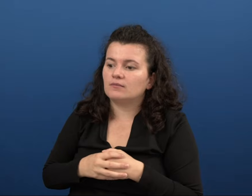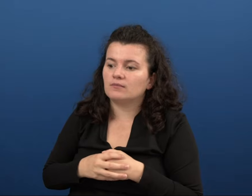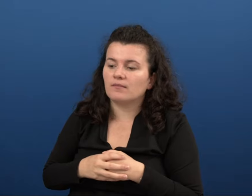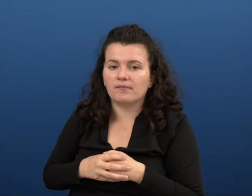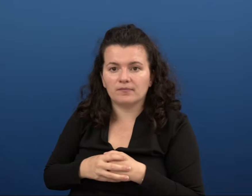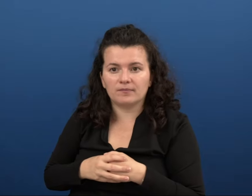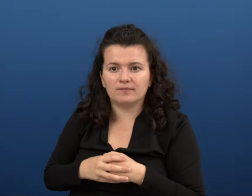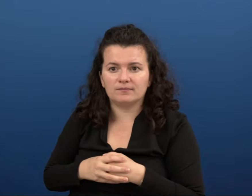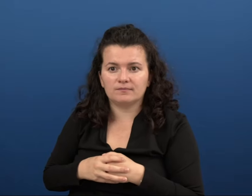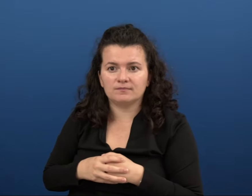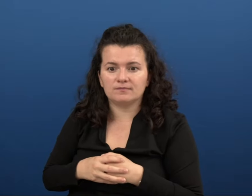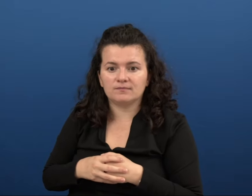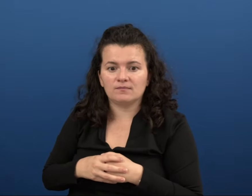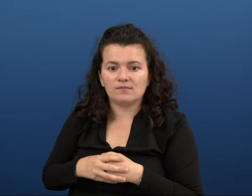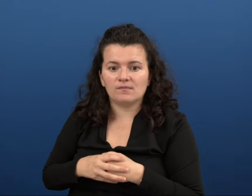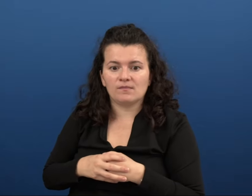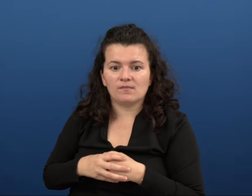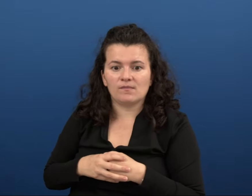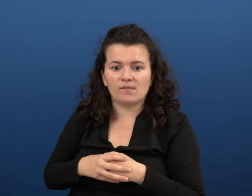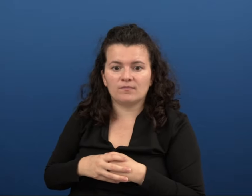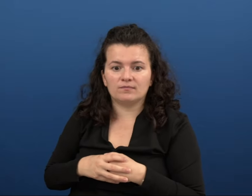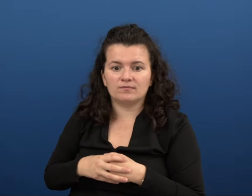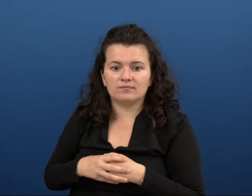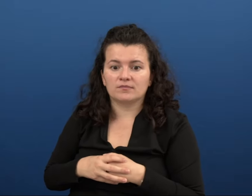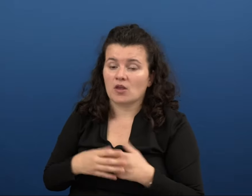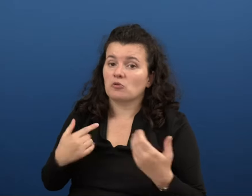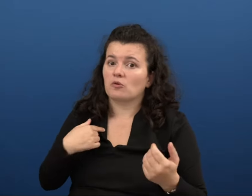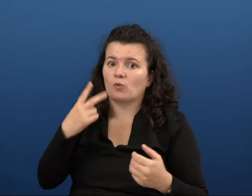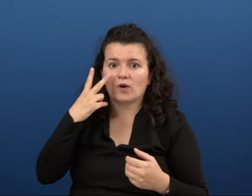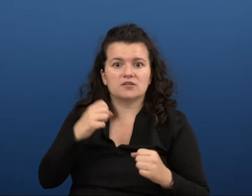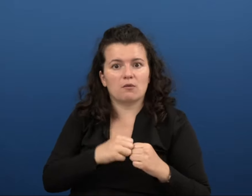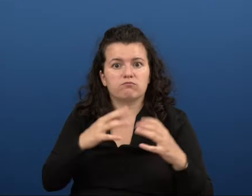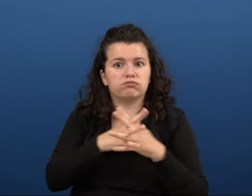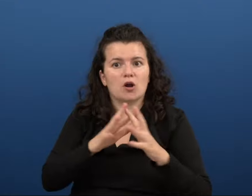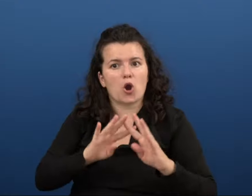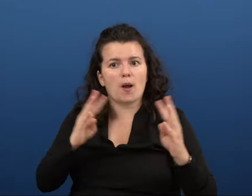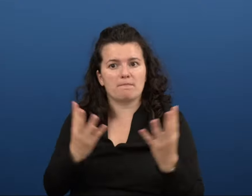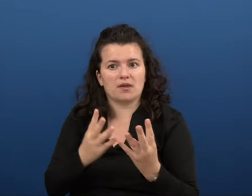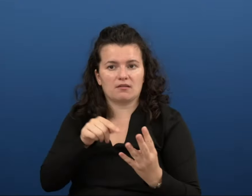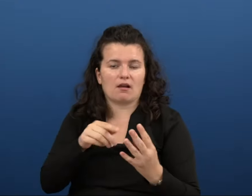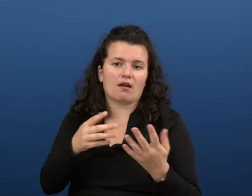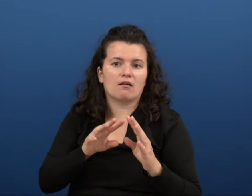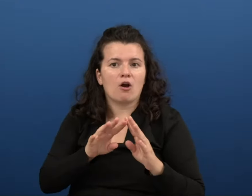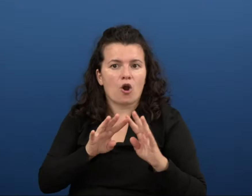been coming to have people come in to people, disability, within the trade union structure.